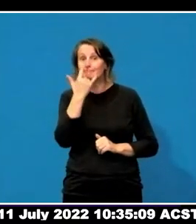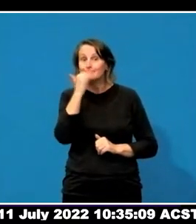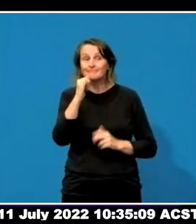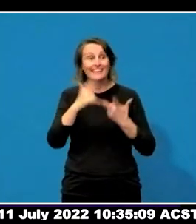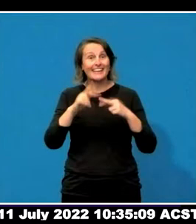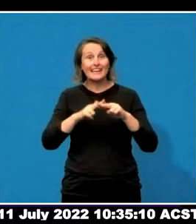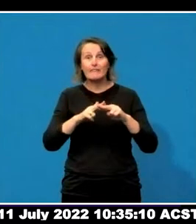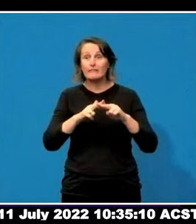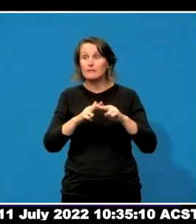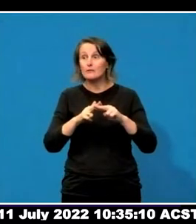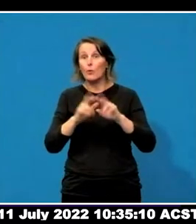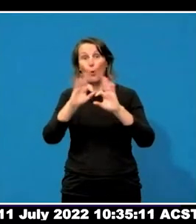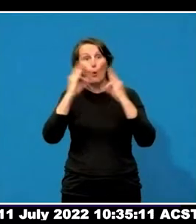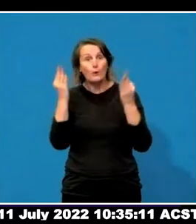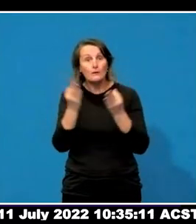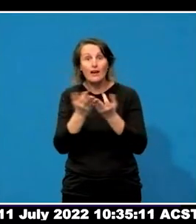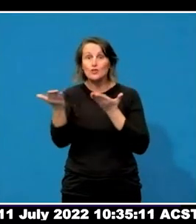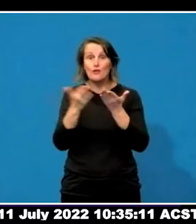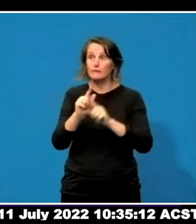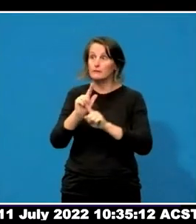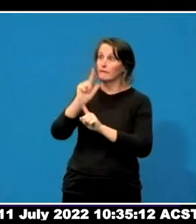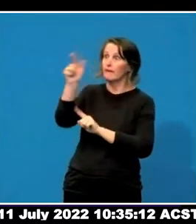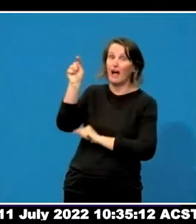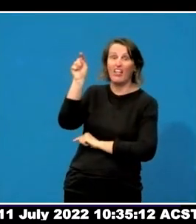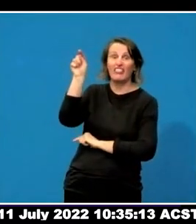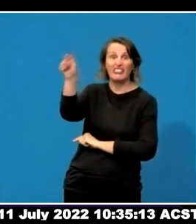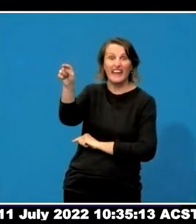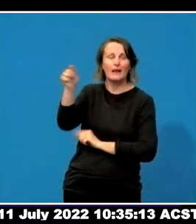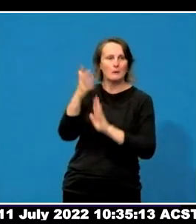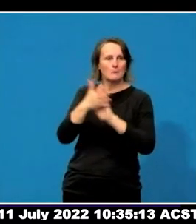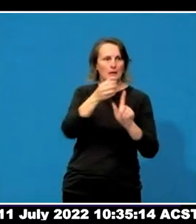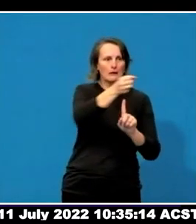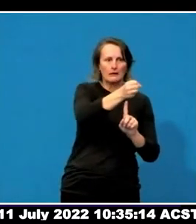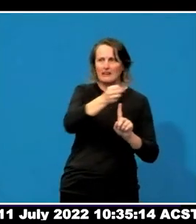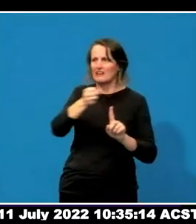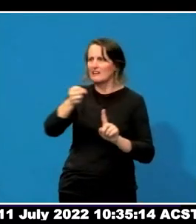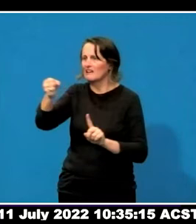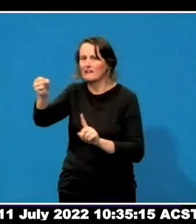supports are only provided in regional centres - or perhaps even in capital cities -